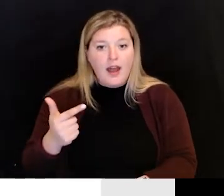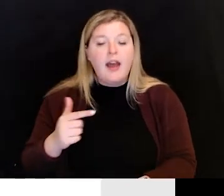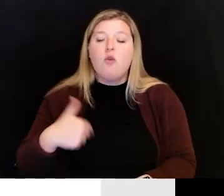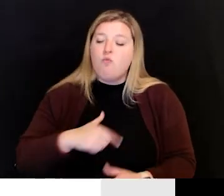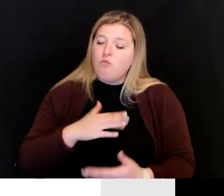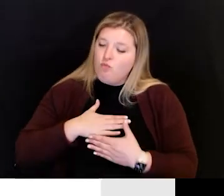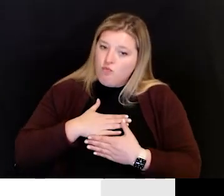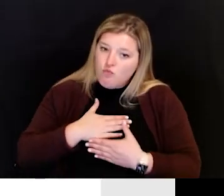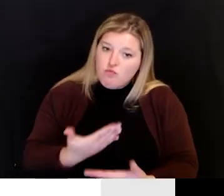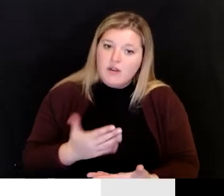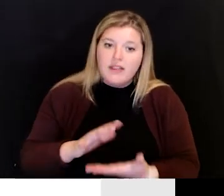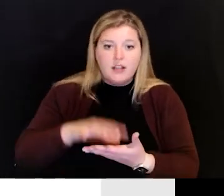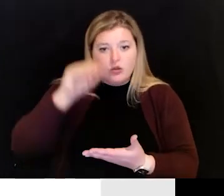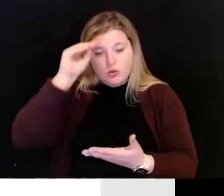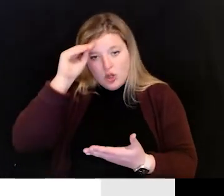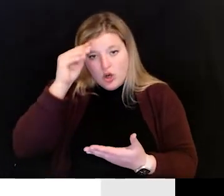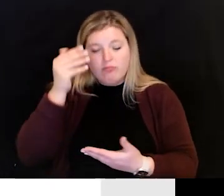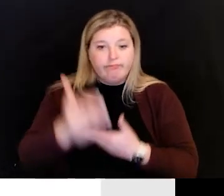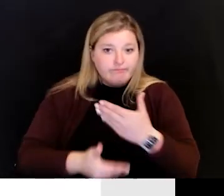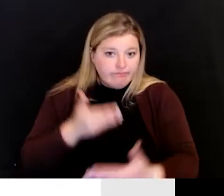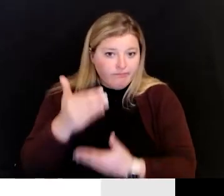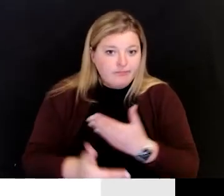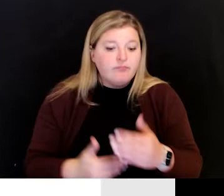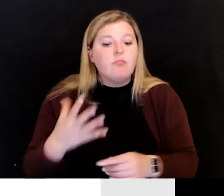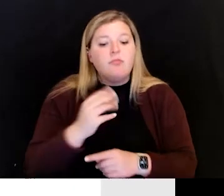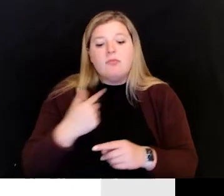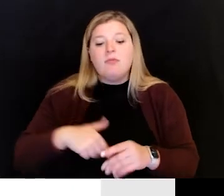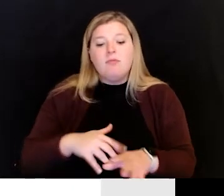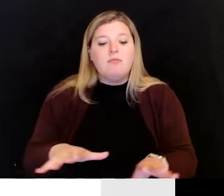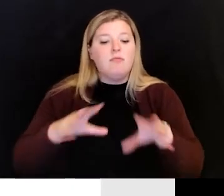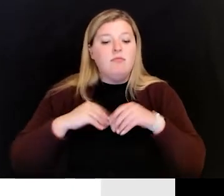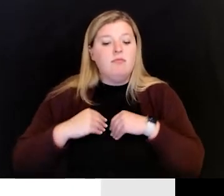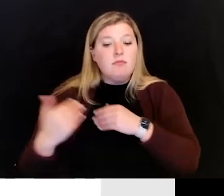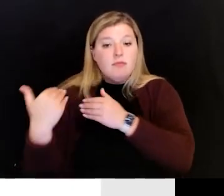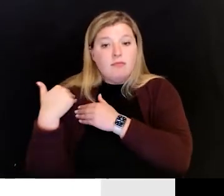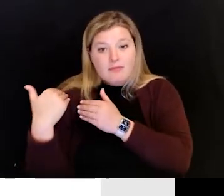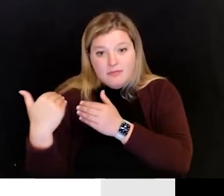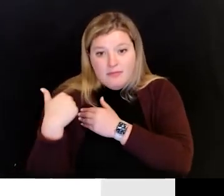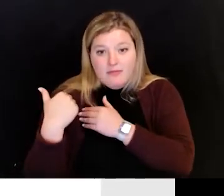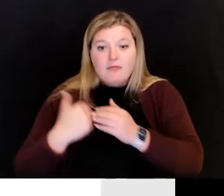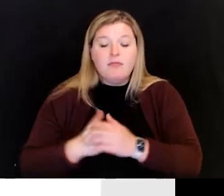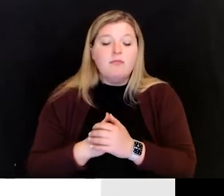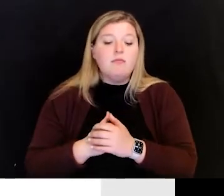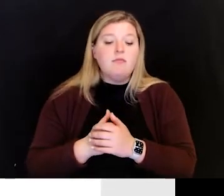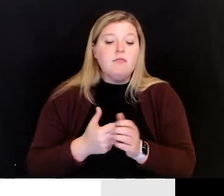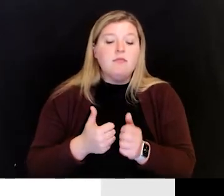And then we took responsibility for that. Each of the developers on the team